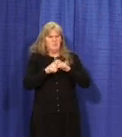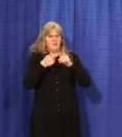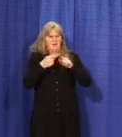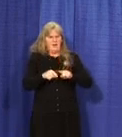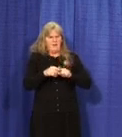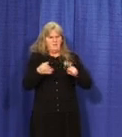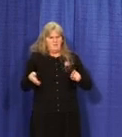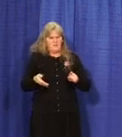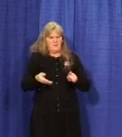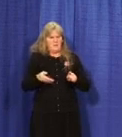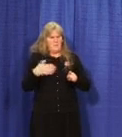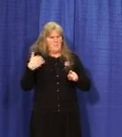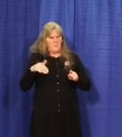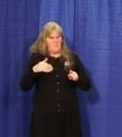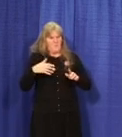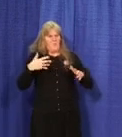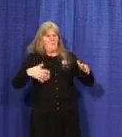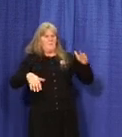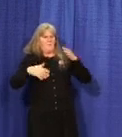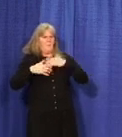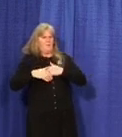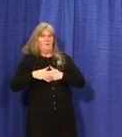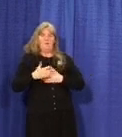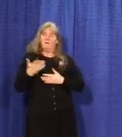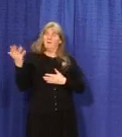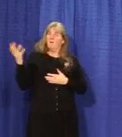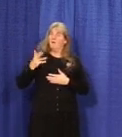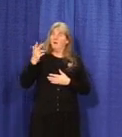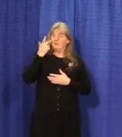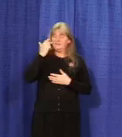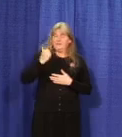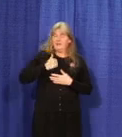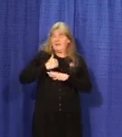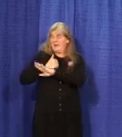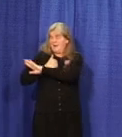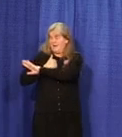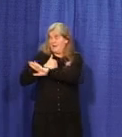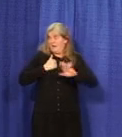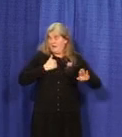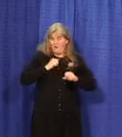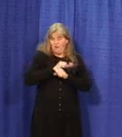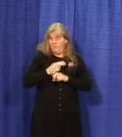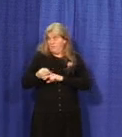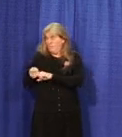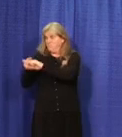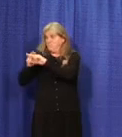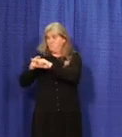upset especially when we look around the country and see COVID surges everywhere. There may be a sense that